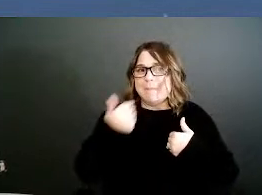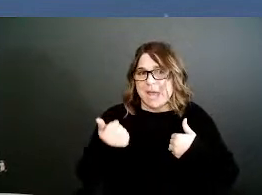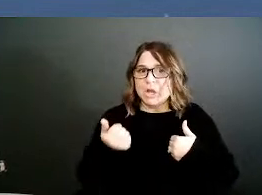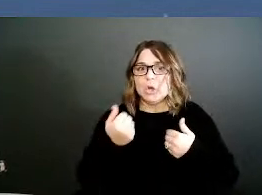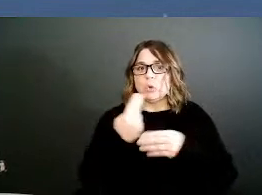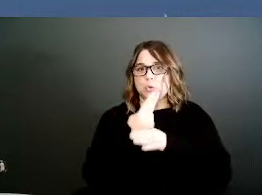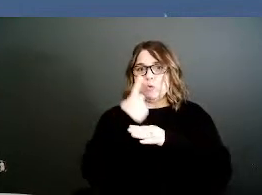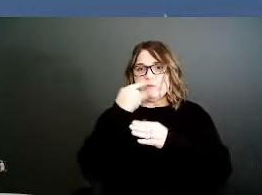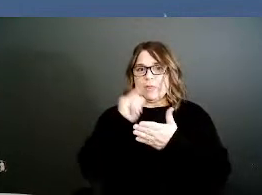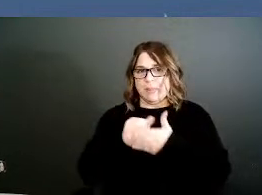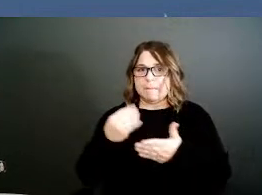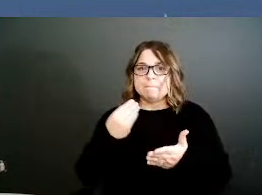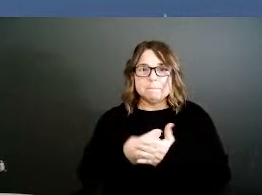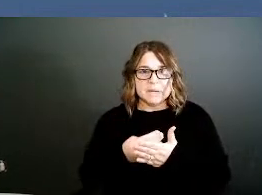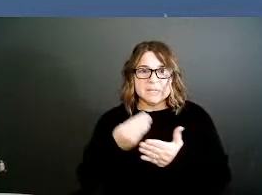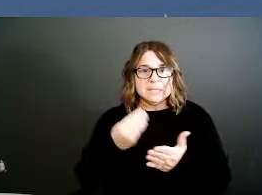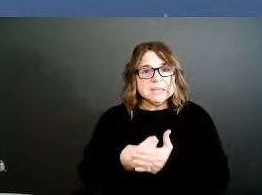GIVE YOURSELVES CREDIT, COUNCIL OF TODAY, FOR FACING THE HARD THINGS.